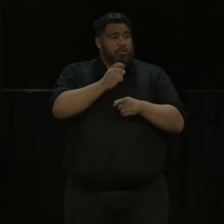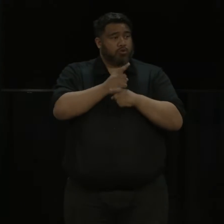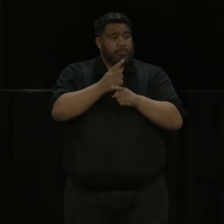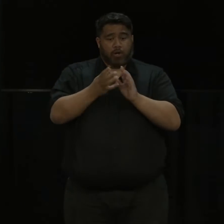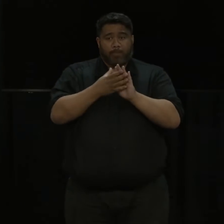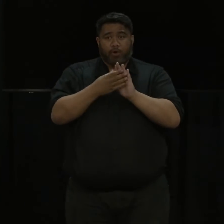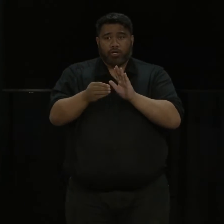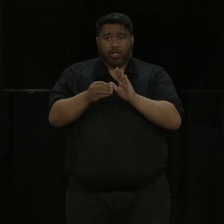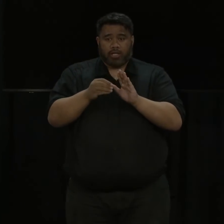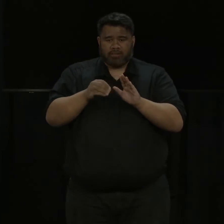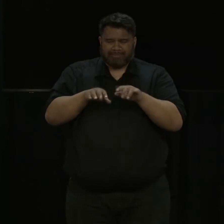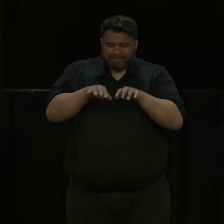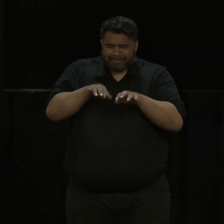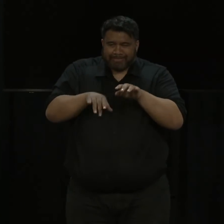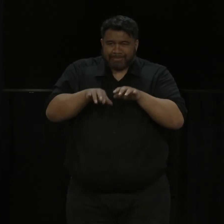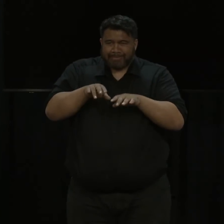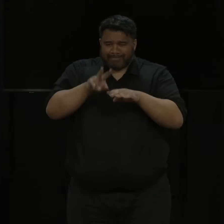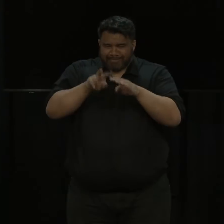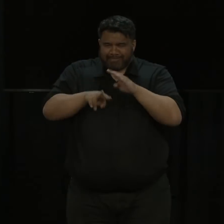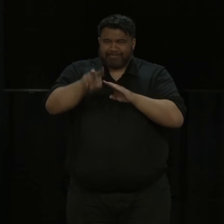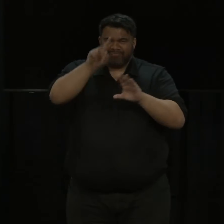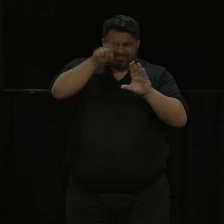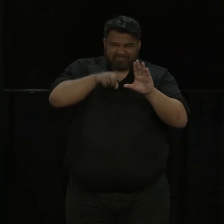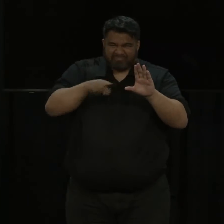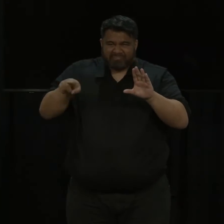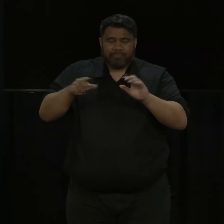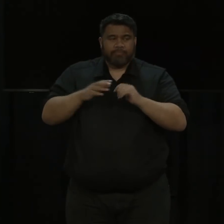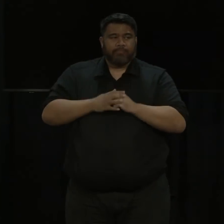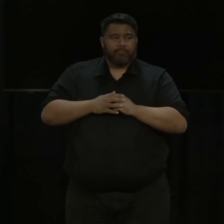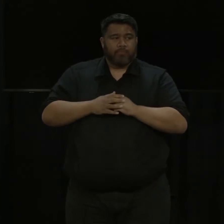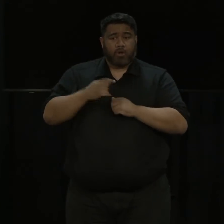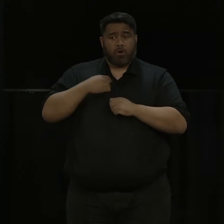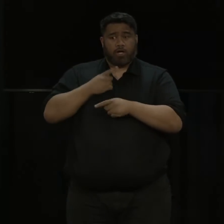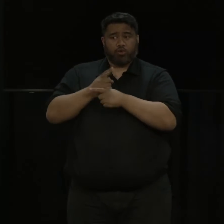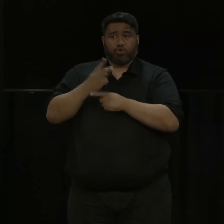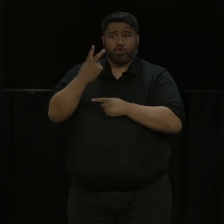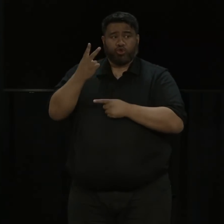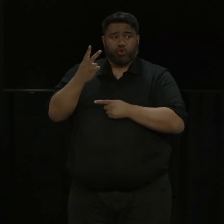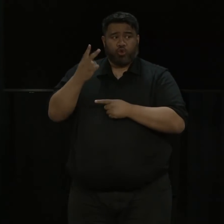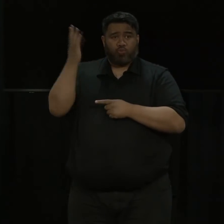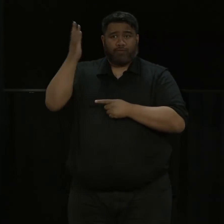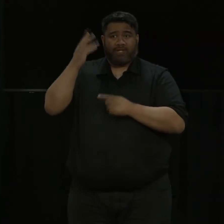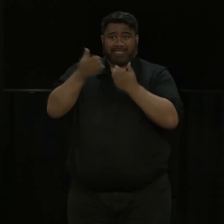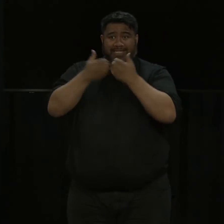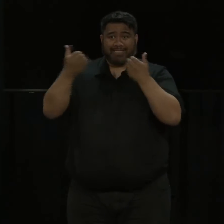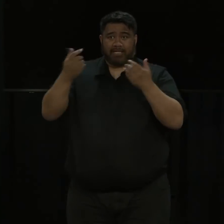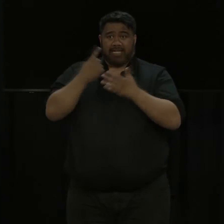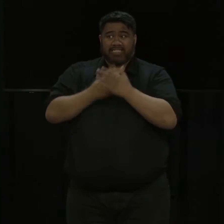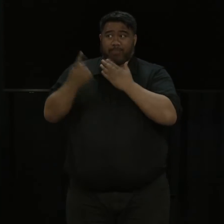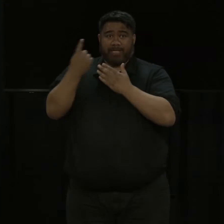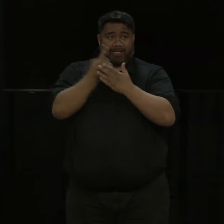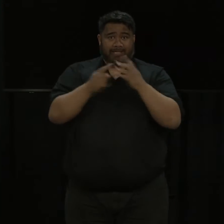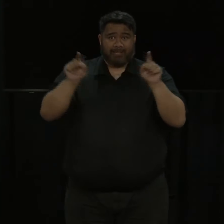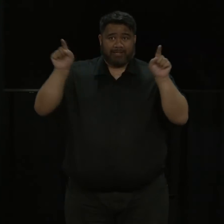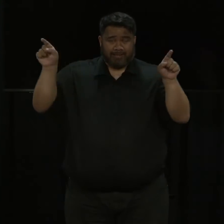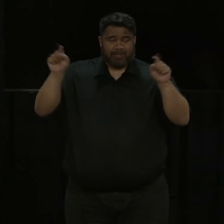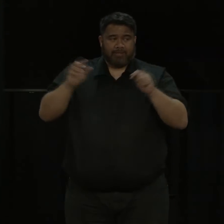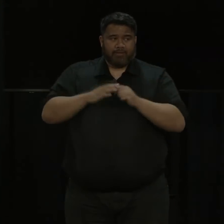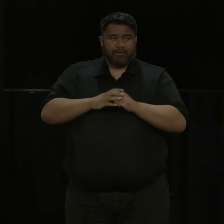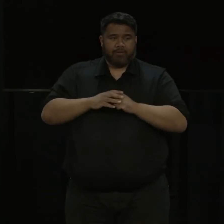Just to comment on the